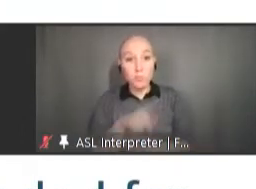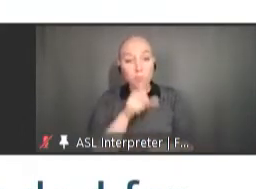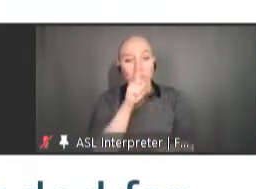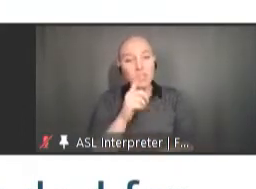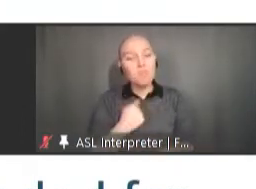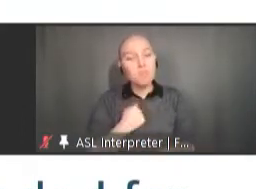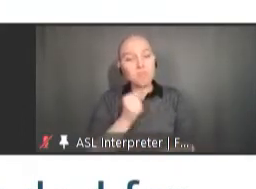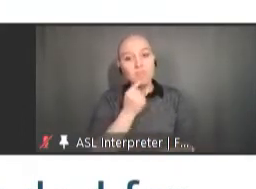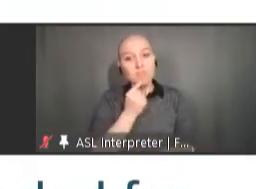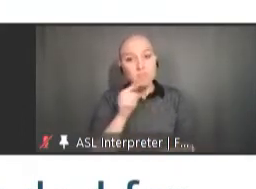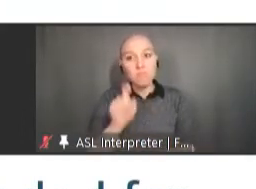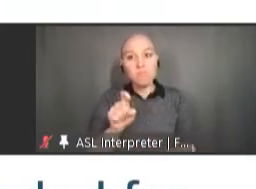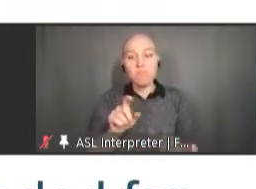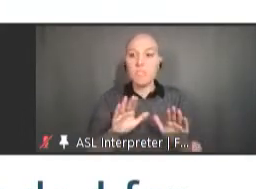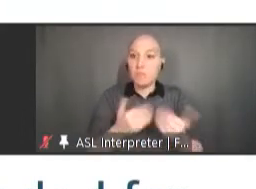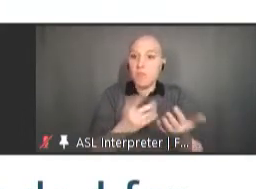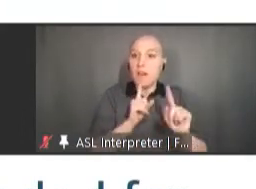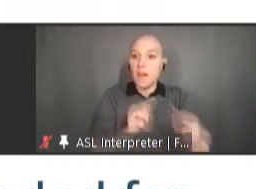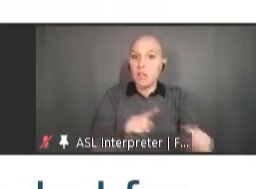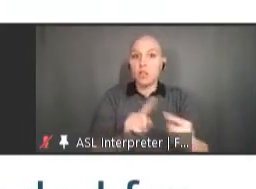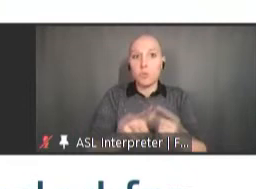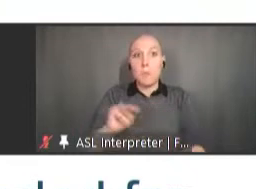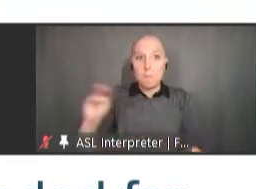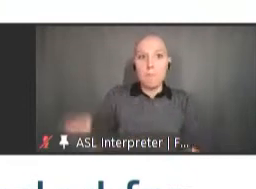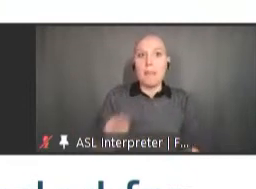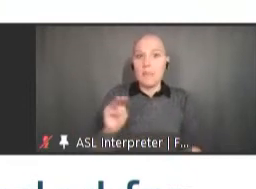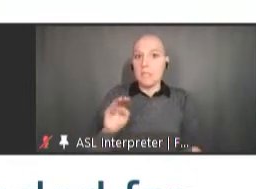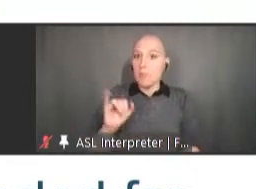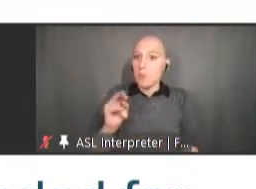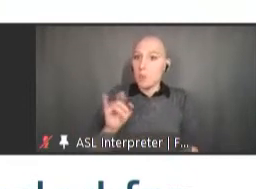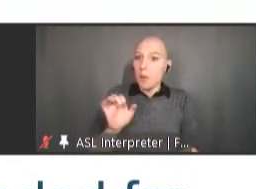millions of immunocompromised Americans. Now we're getting closer to having a